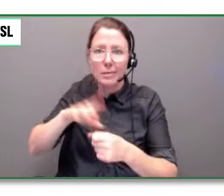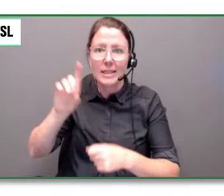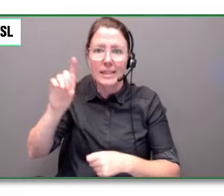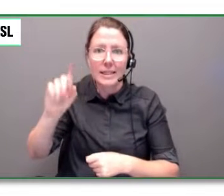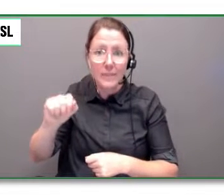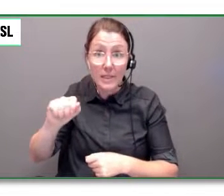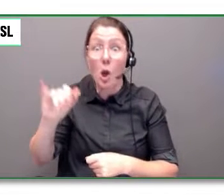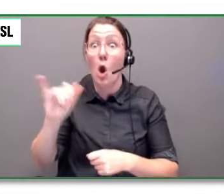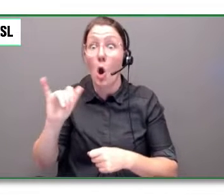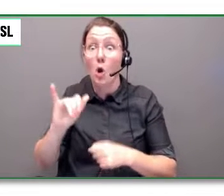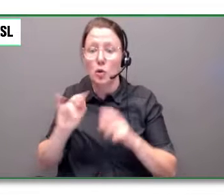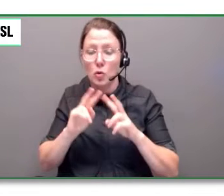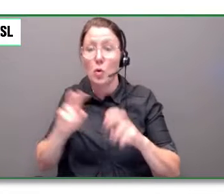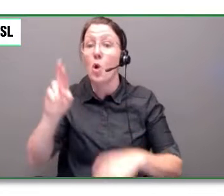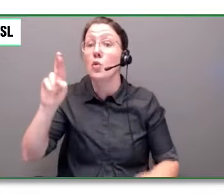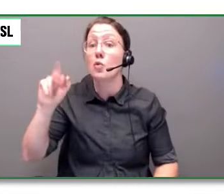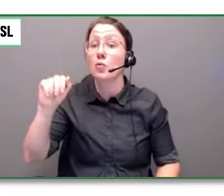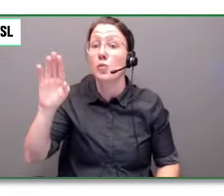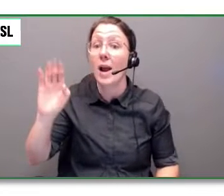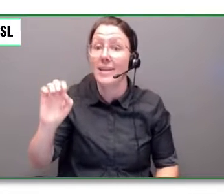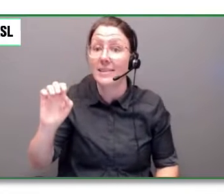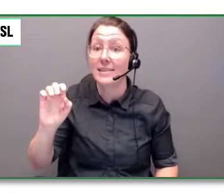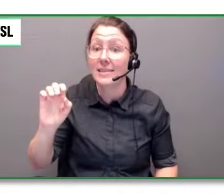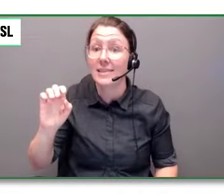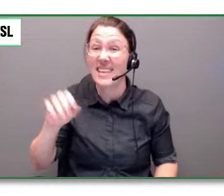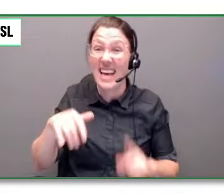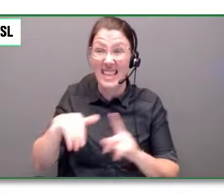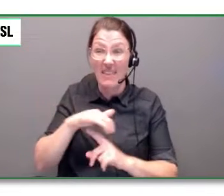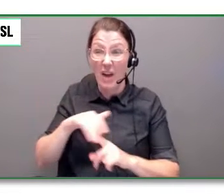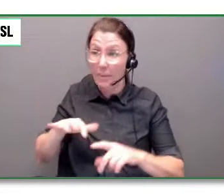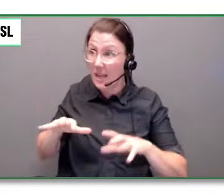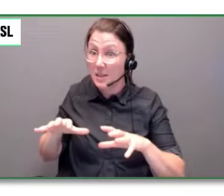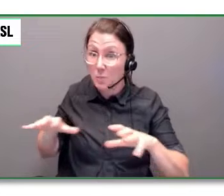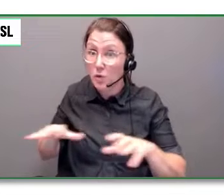with the environmental movement here in America that it has been predominantly